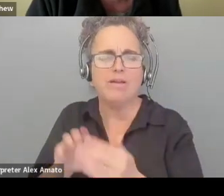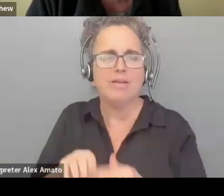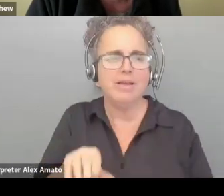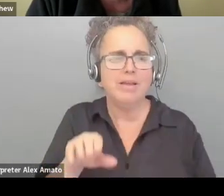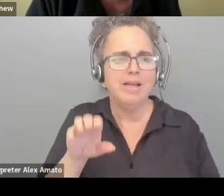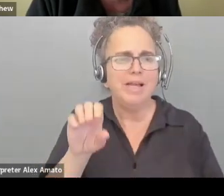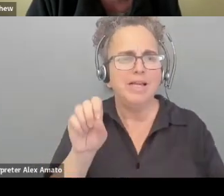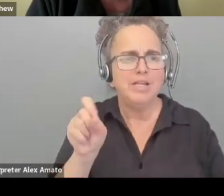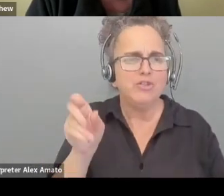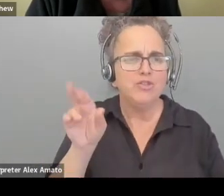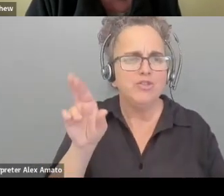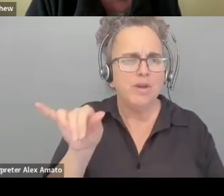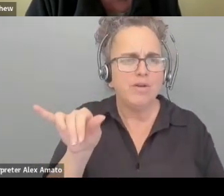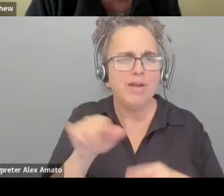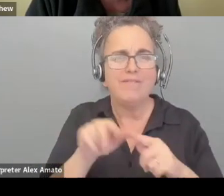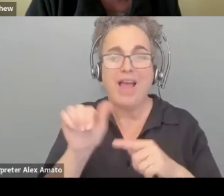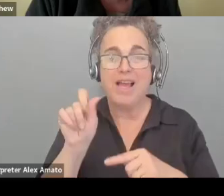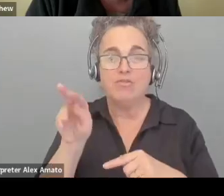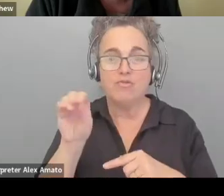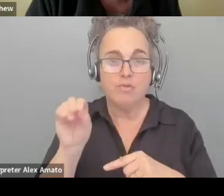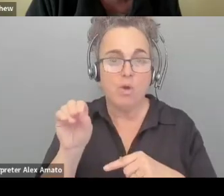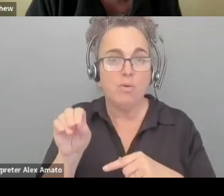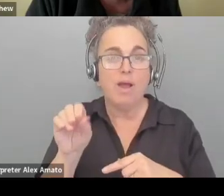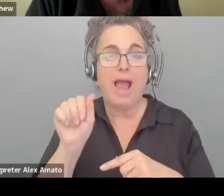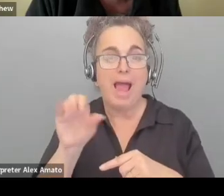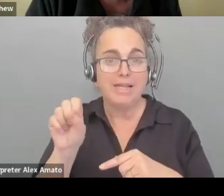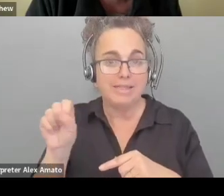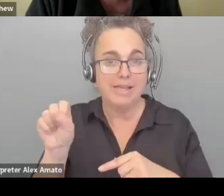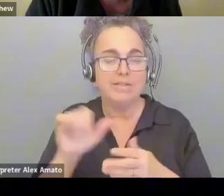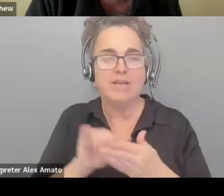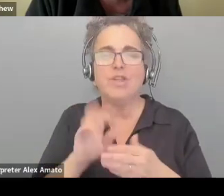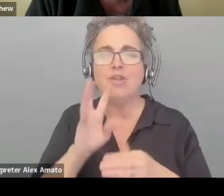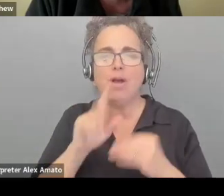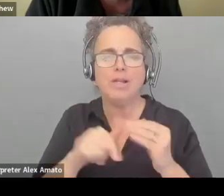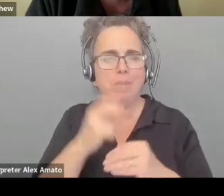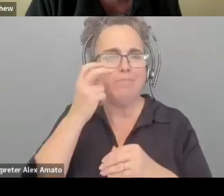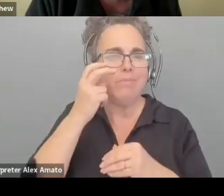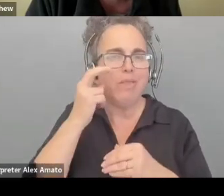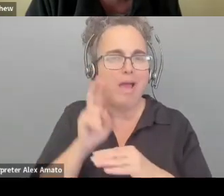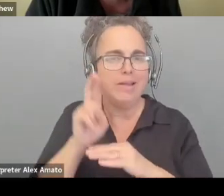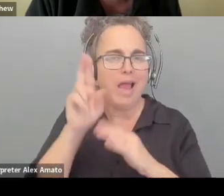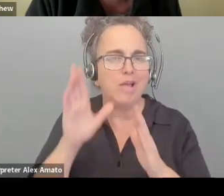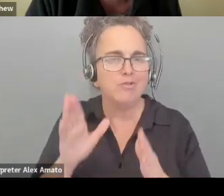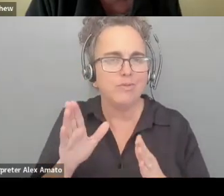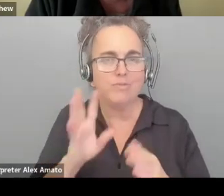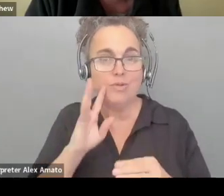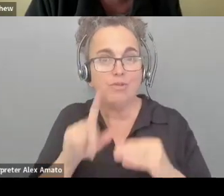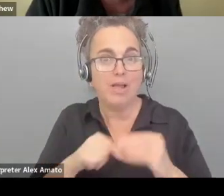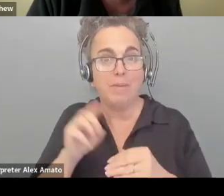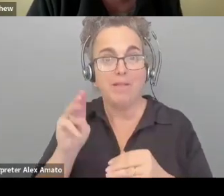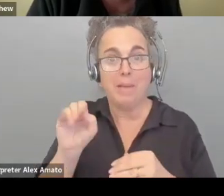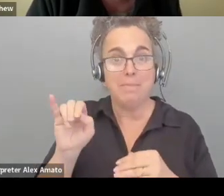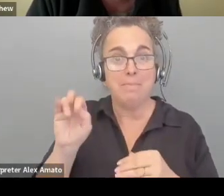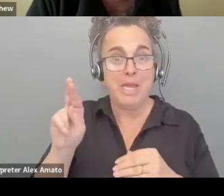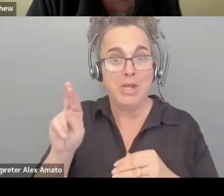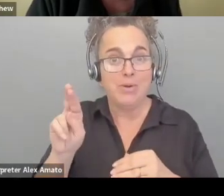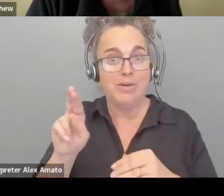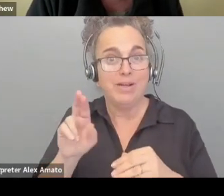and one of the co-founders has written the case for blind astronauts and actually gives the example of the mirror space station when they had a fire on board,